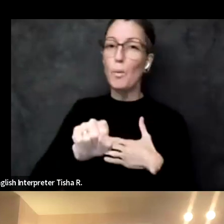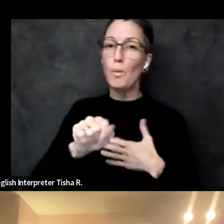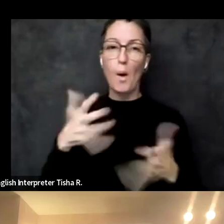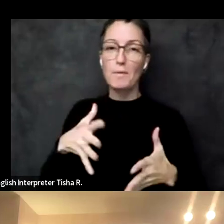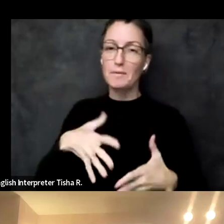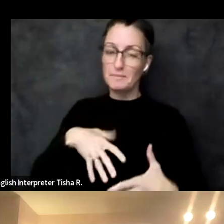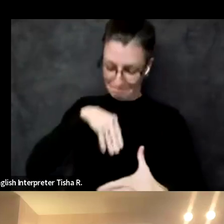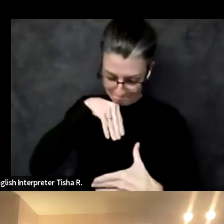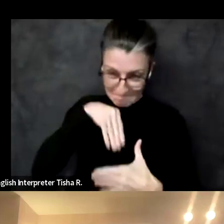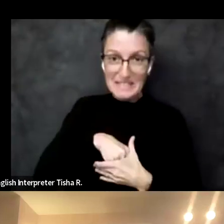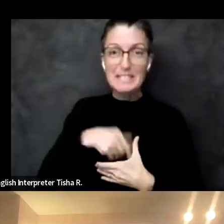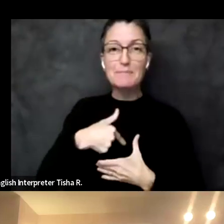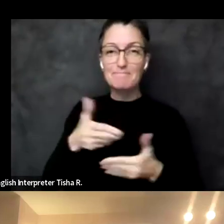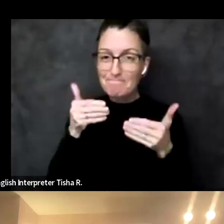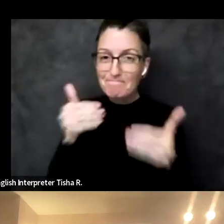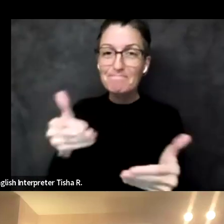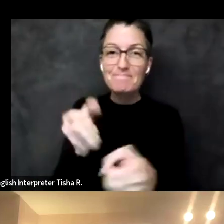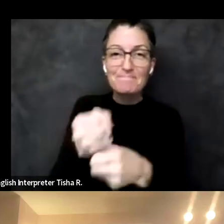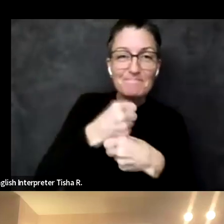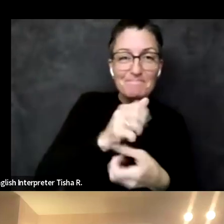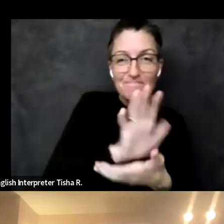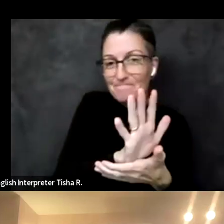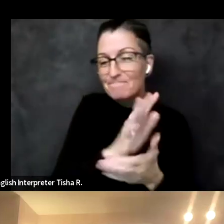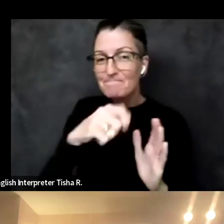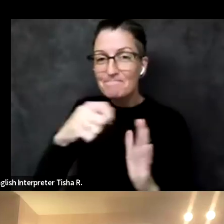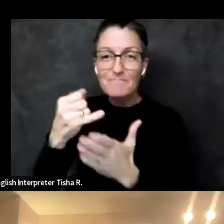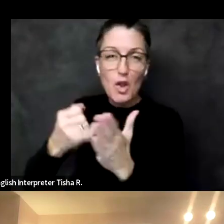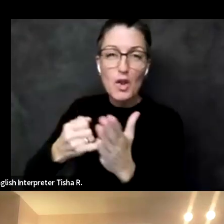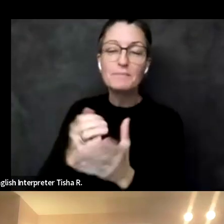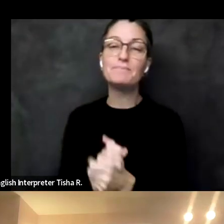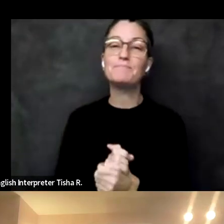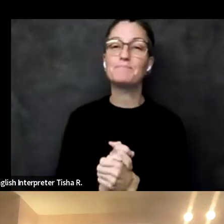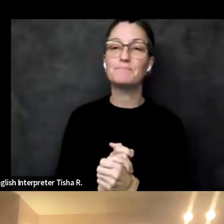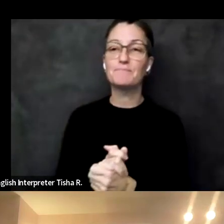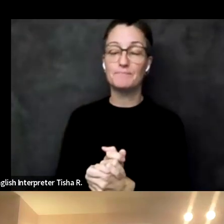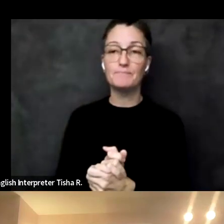but, like, as I was, becoming an artist,